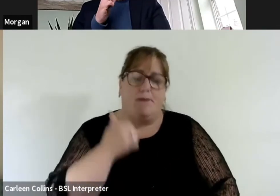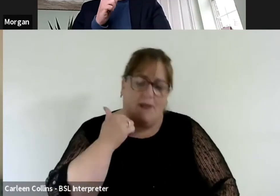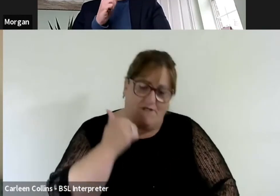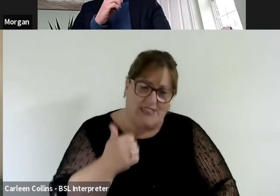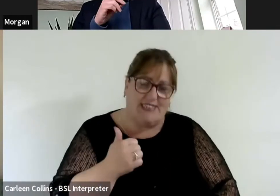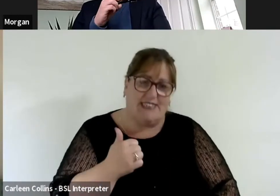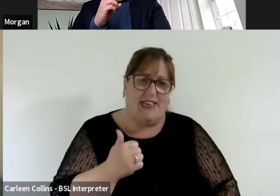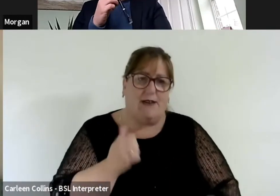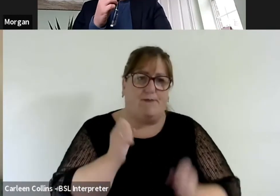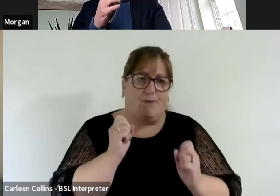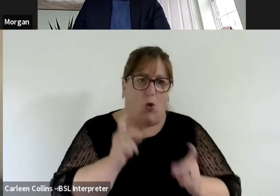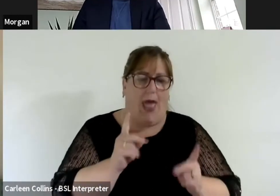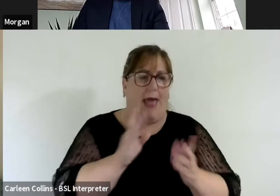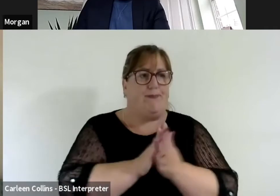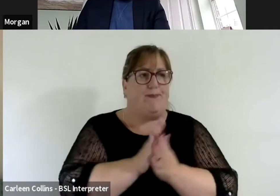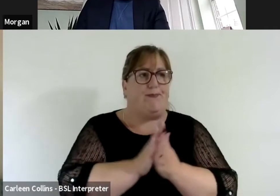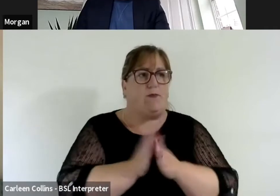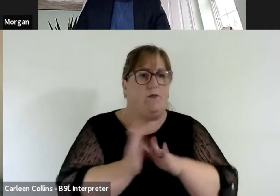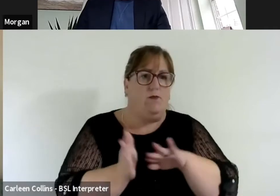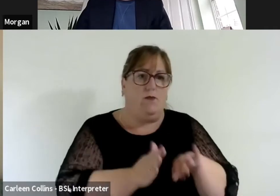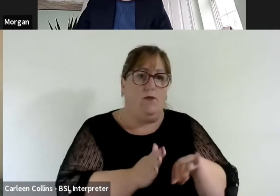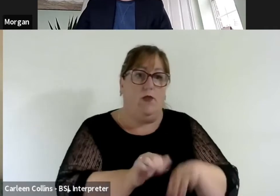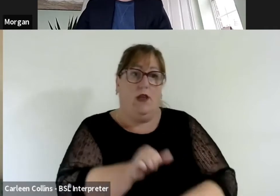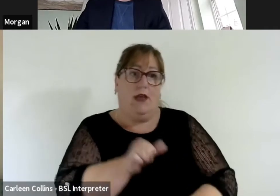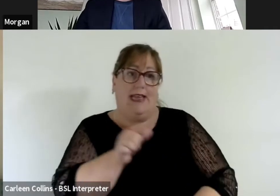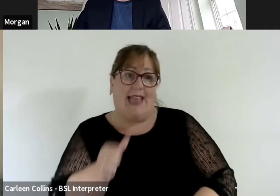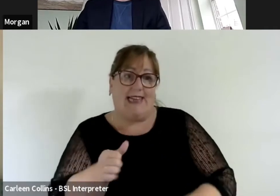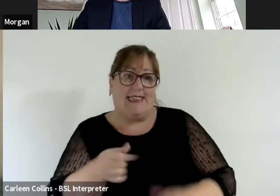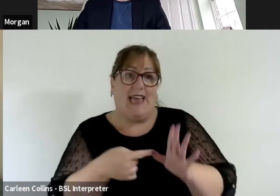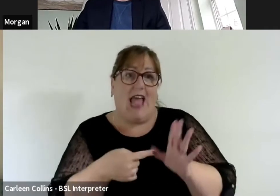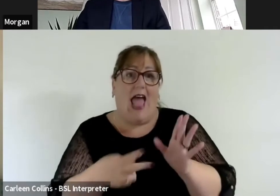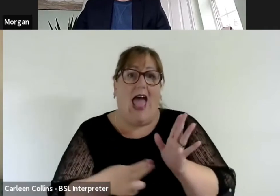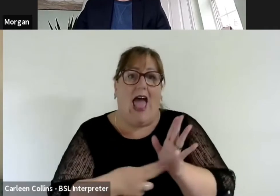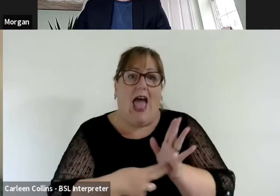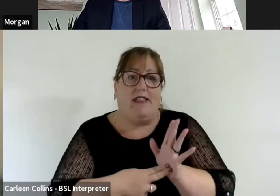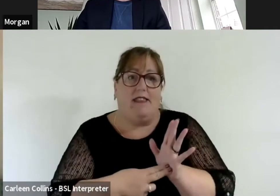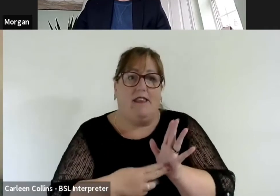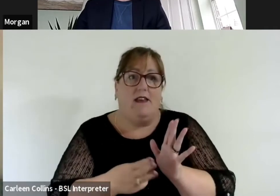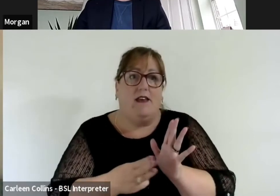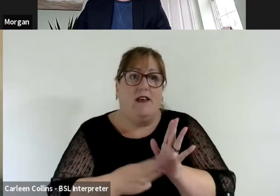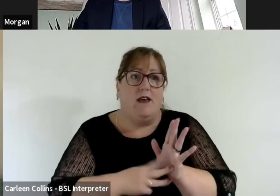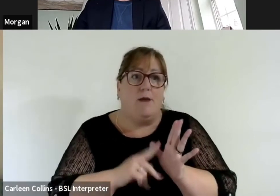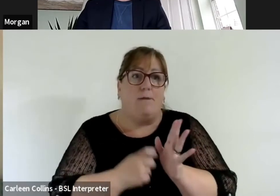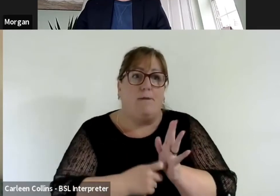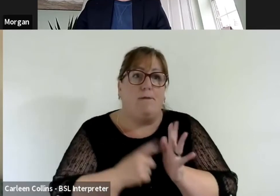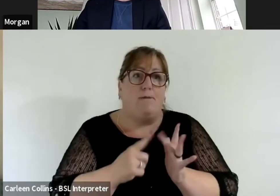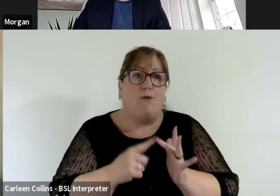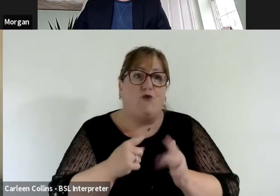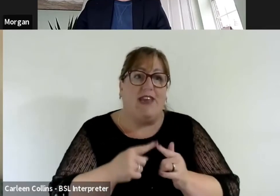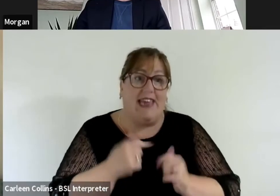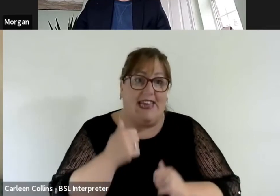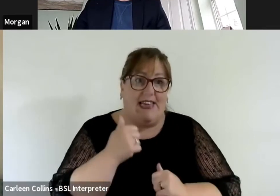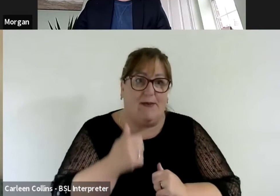It's done in that type of ethical sense.